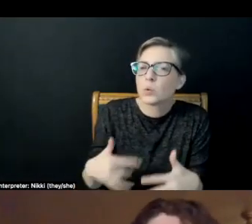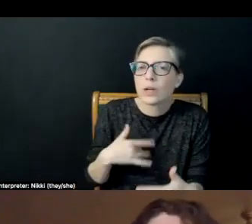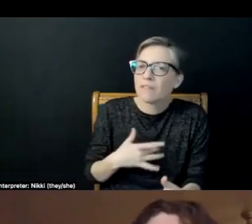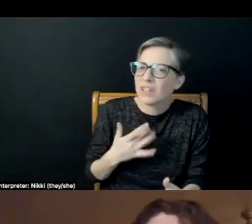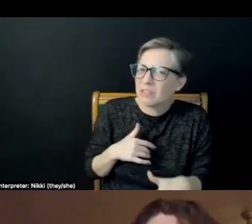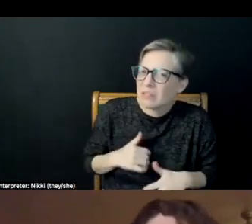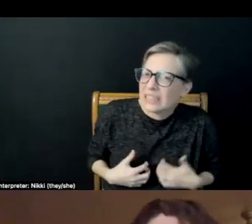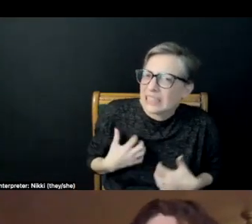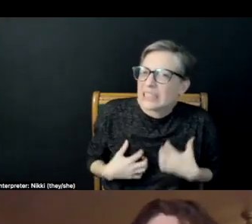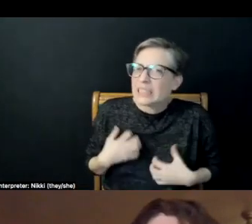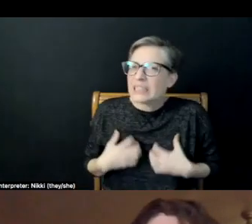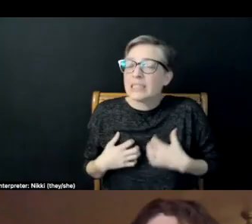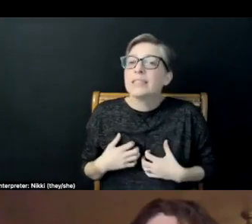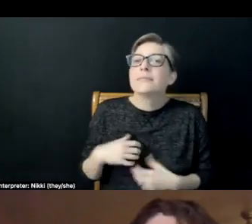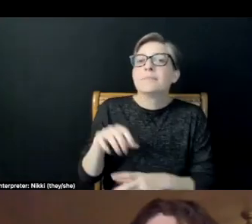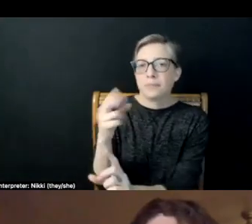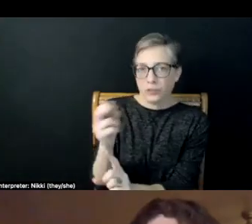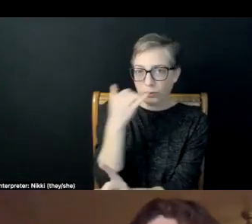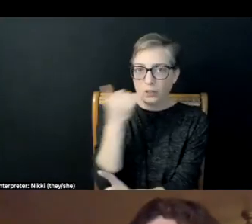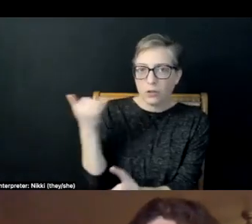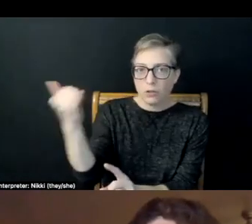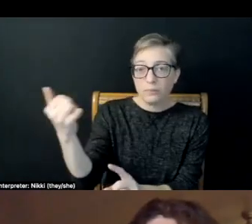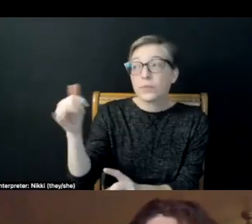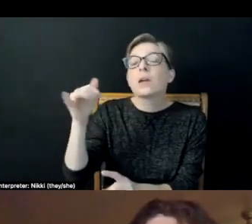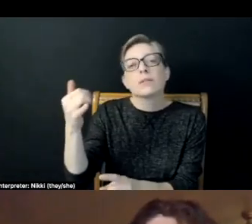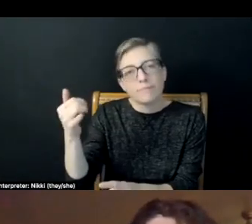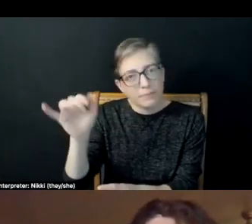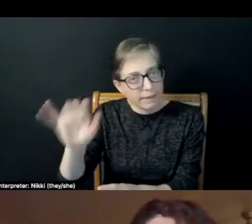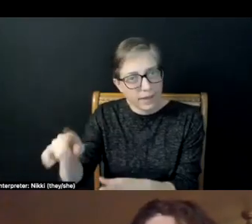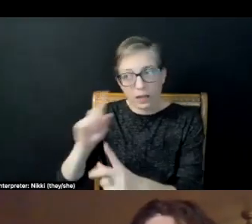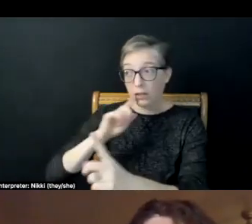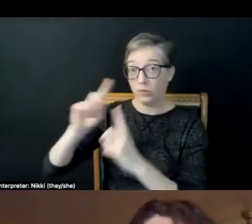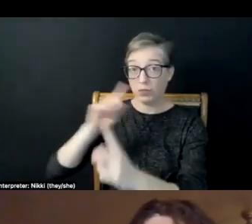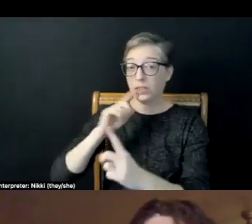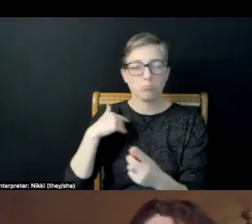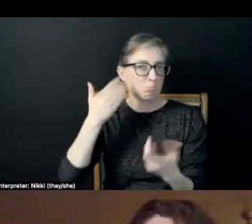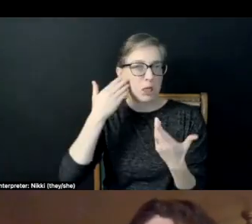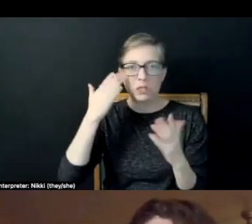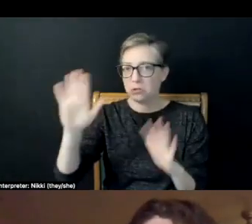I do not know the details of that conversation. I only know that my partner and I feel that it was